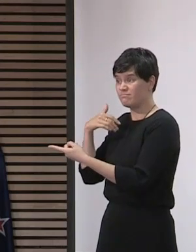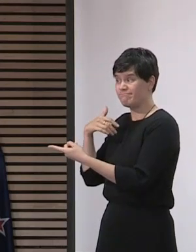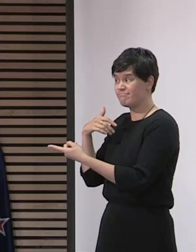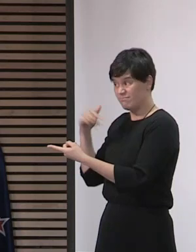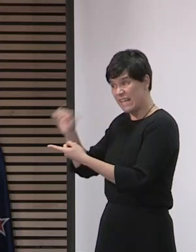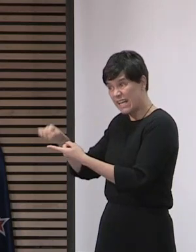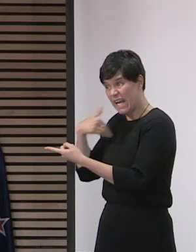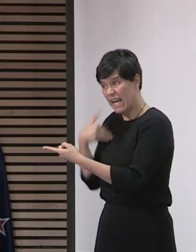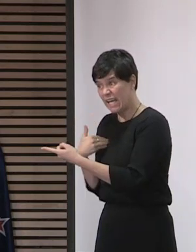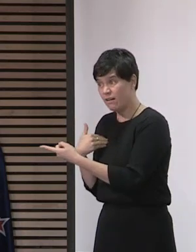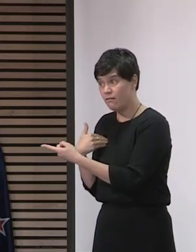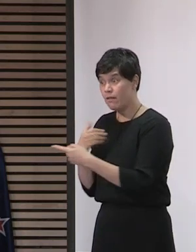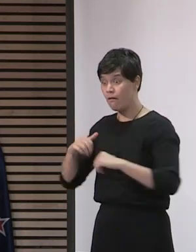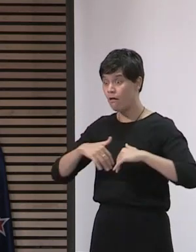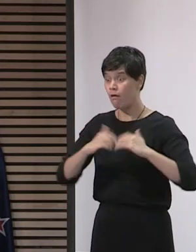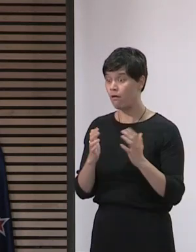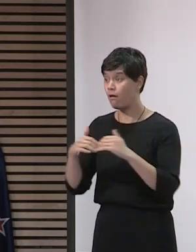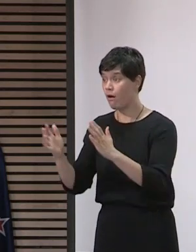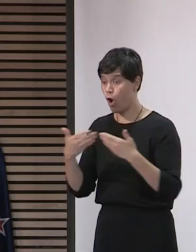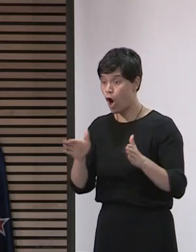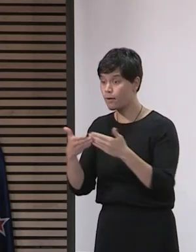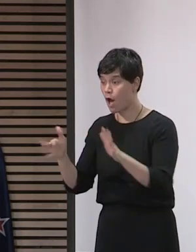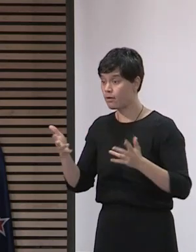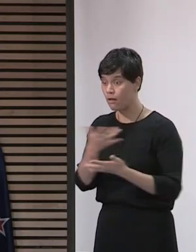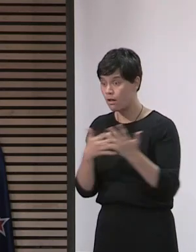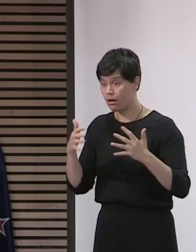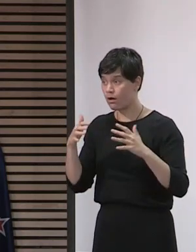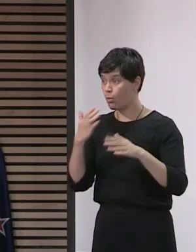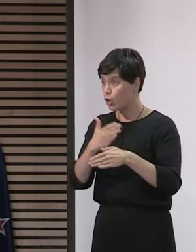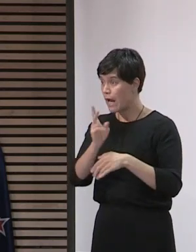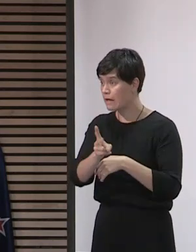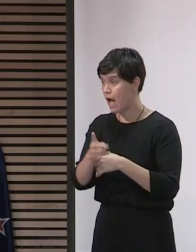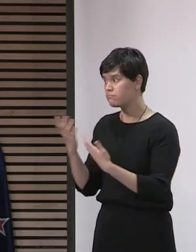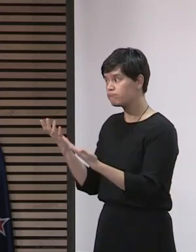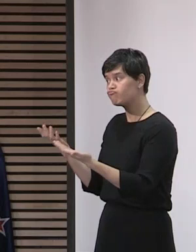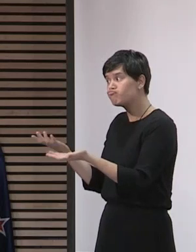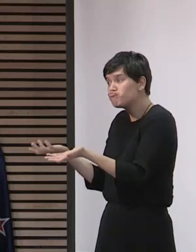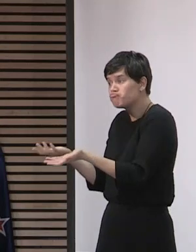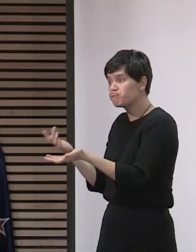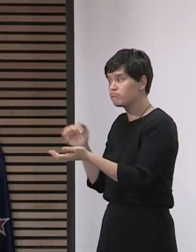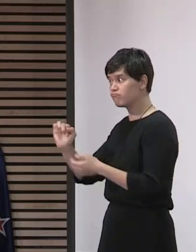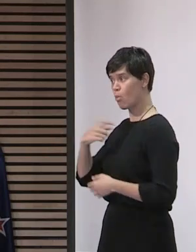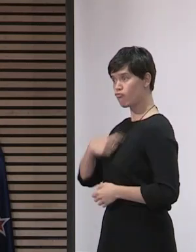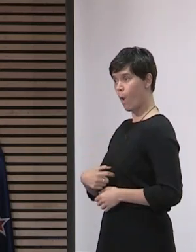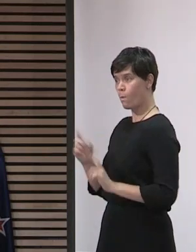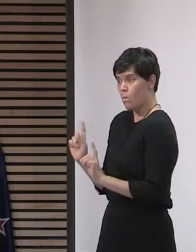ultimately, I'll leave that to the Leader of the House to deal with that side of business. Will it bow on this week?